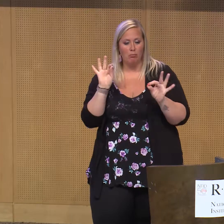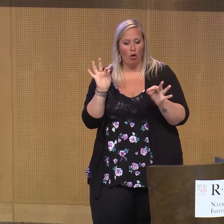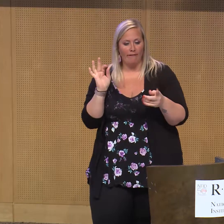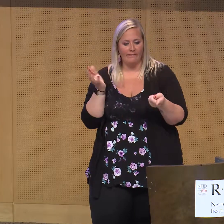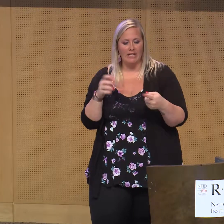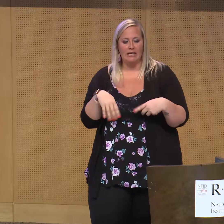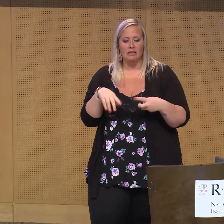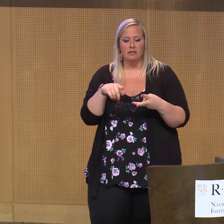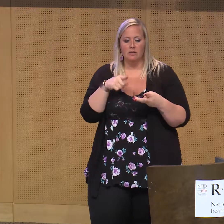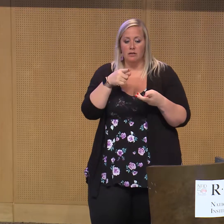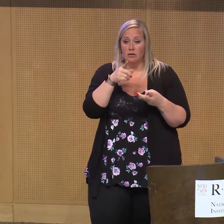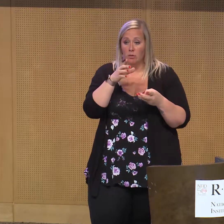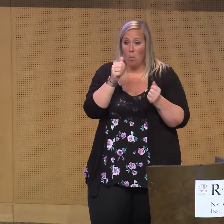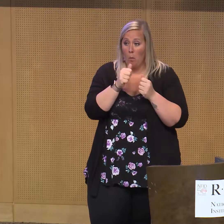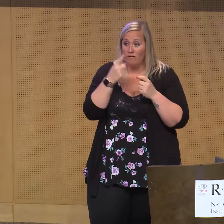They're in Houston, Texas. Perfect.